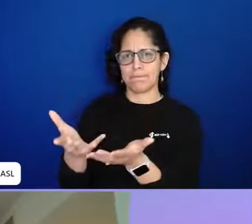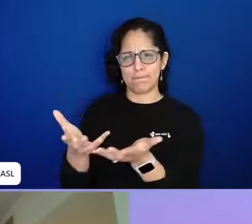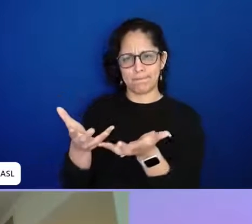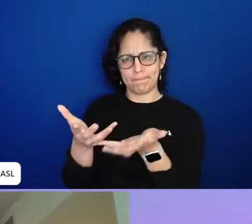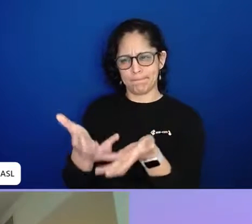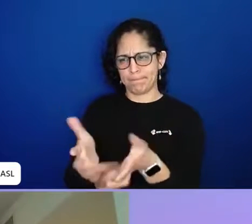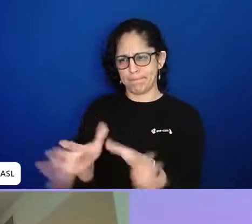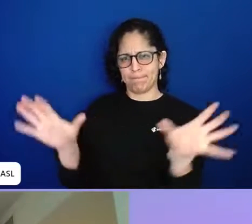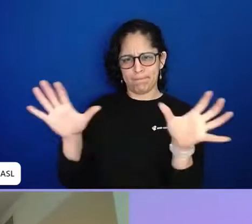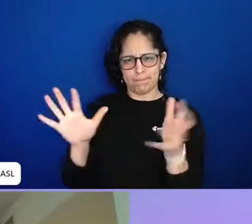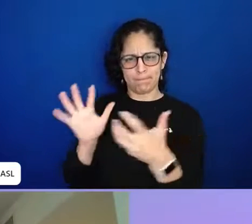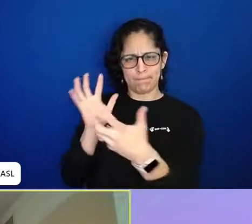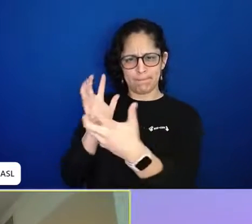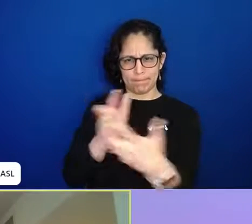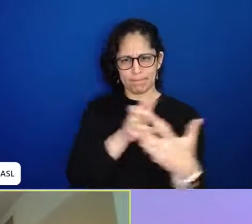in your own mind the the requirements to take a bigger